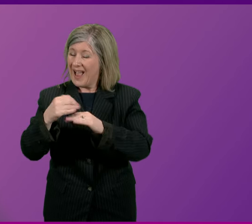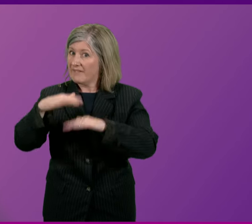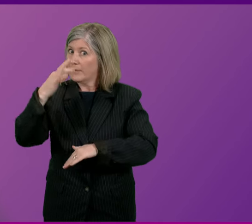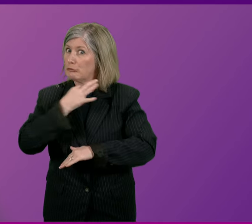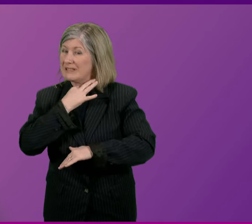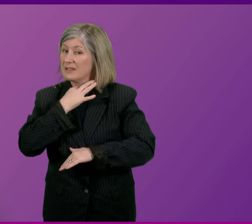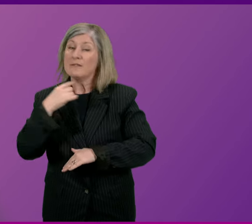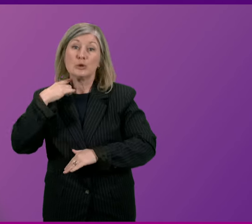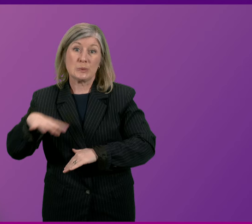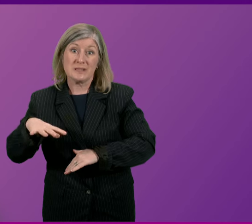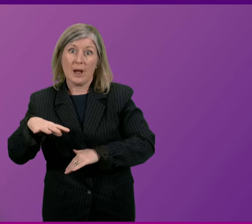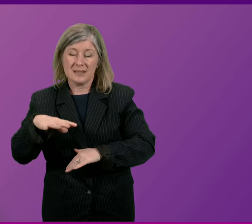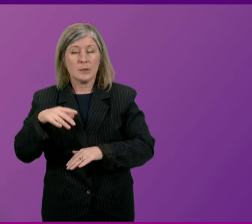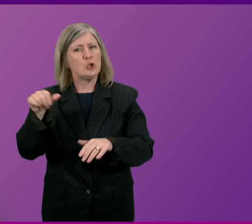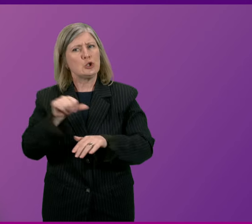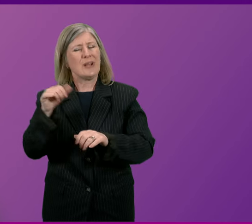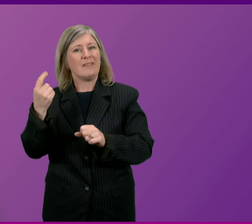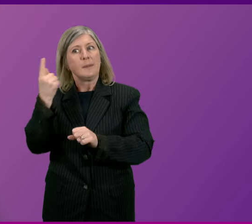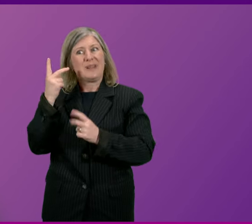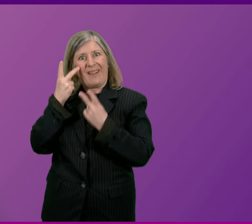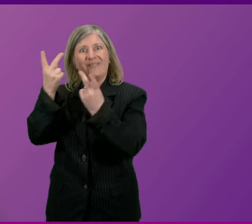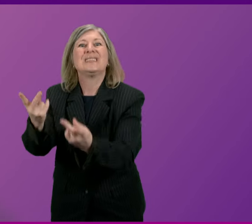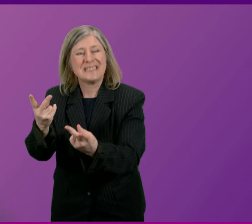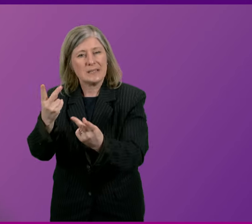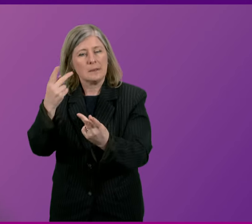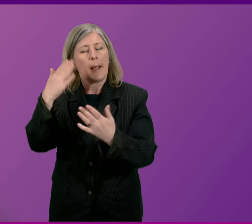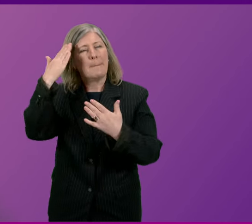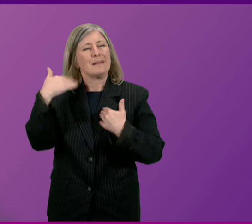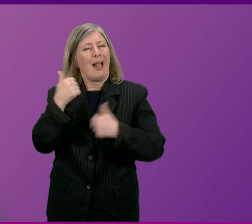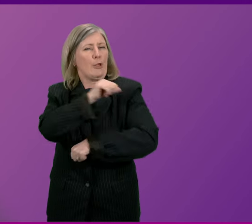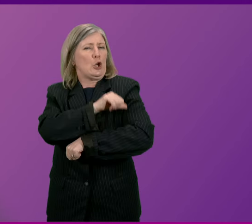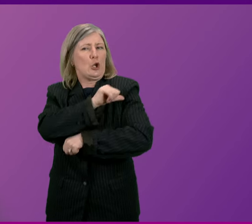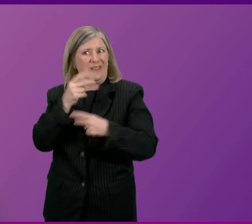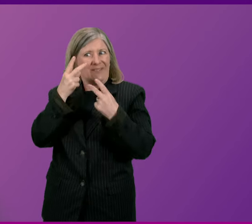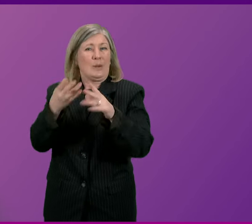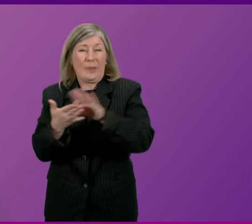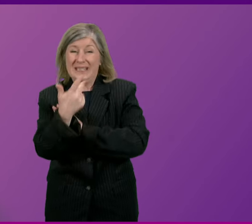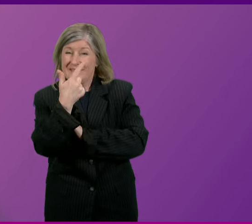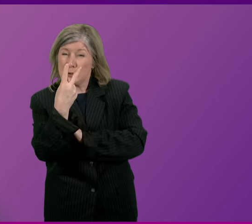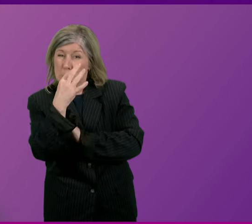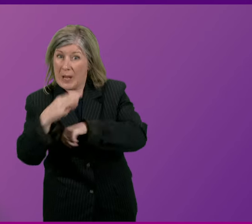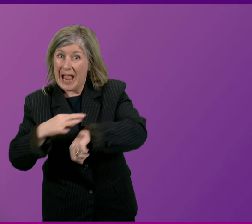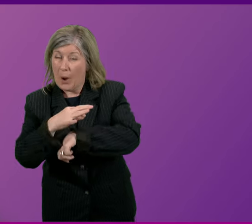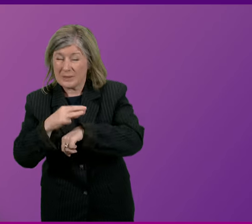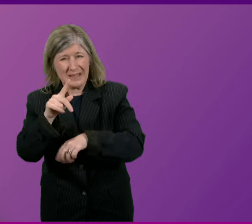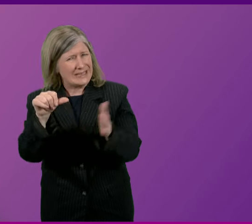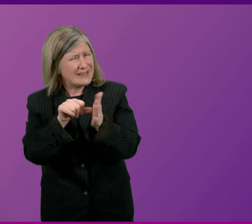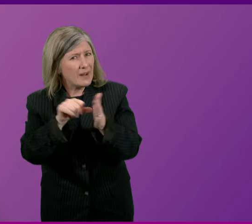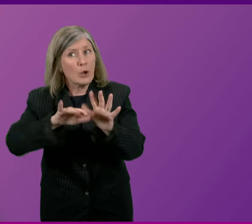within 72 hours of discharge they be visited by a mental health nurse. It is difficult to deliver that for a Friday discharge, given the Monday deadline,